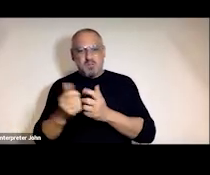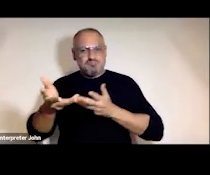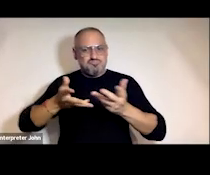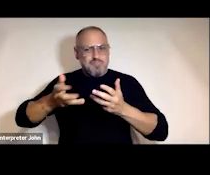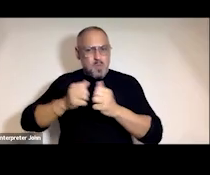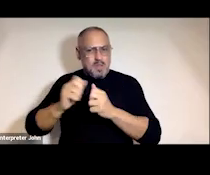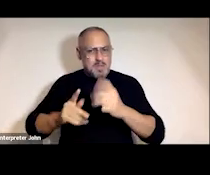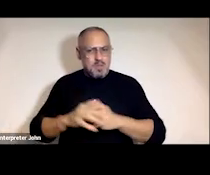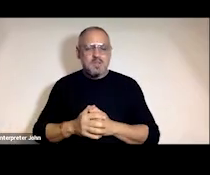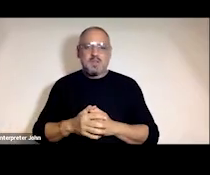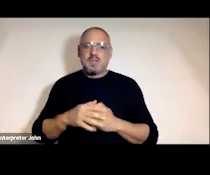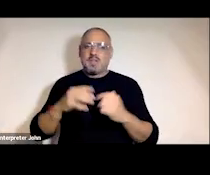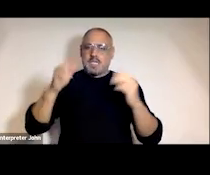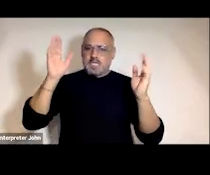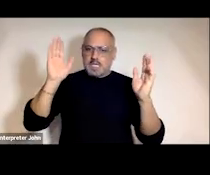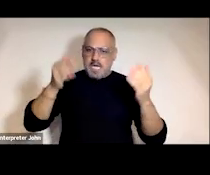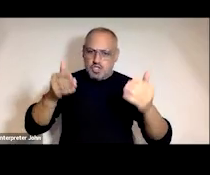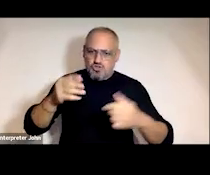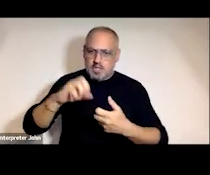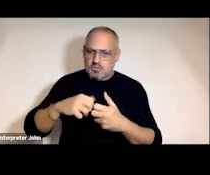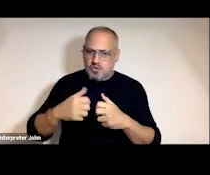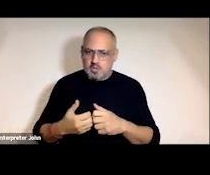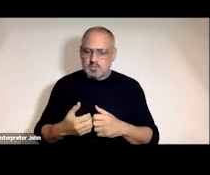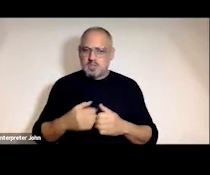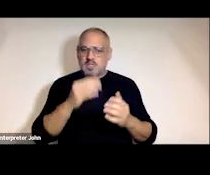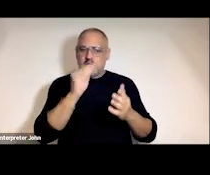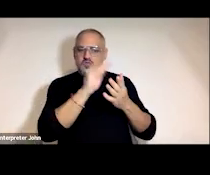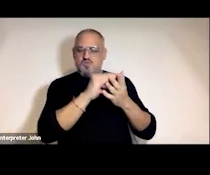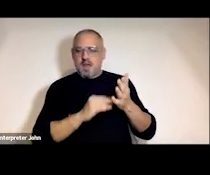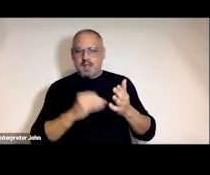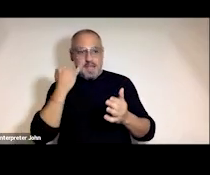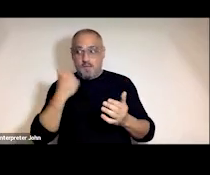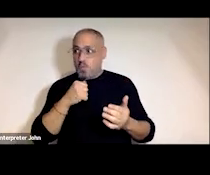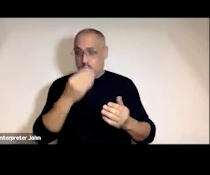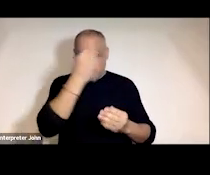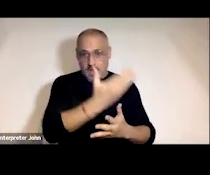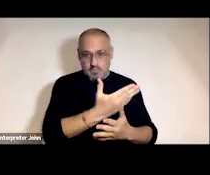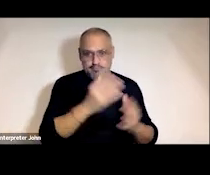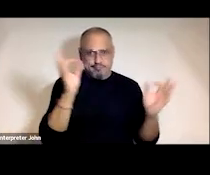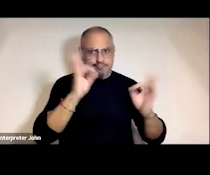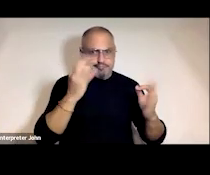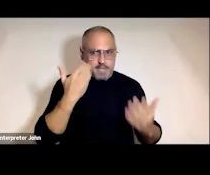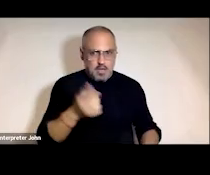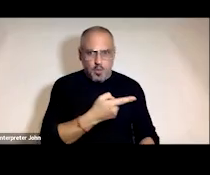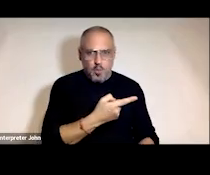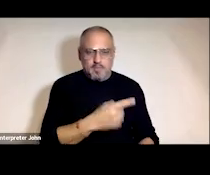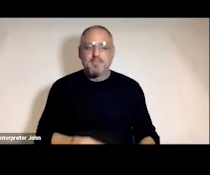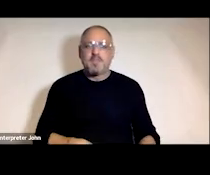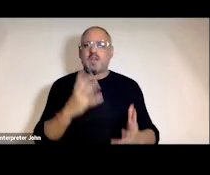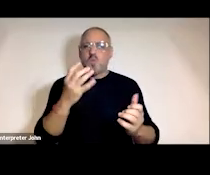and they have trouble concentrating, if we don't write about that, then DDS won't know. And so we want them to know about all the limitations